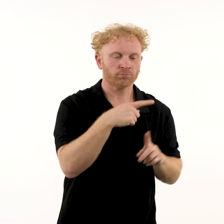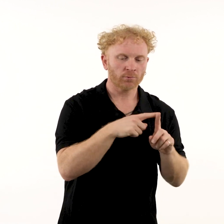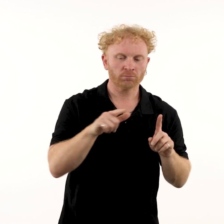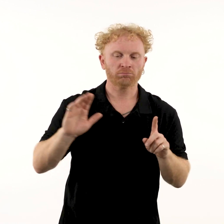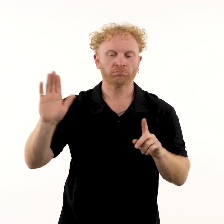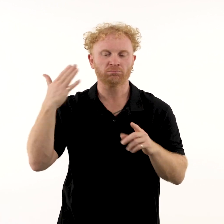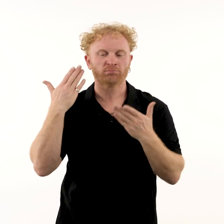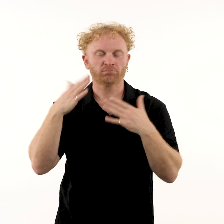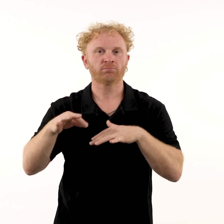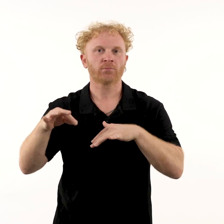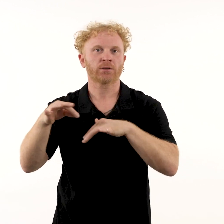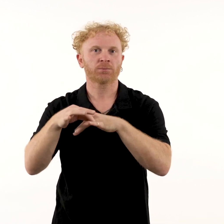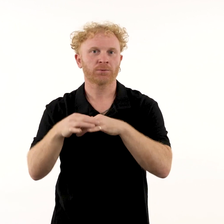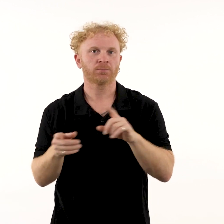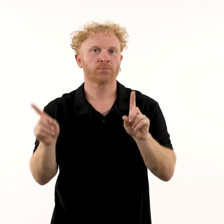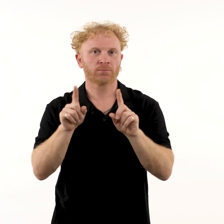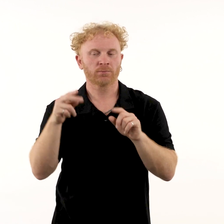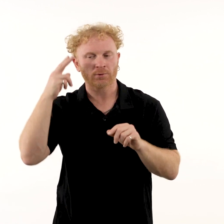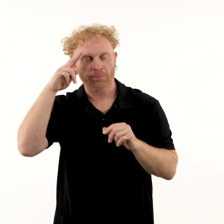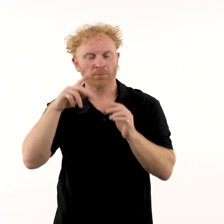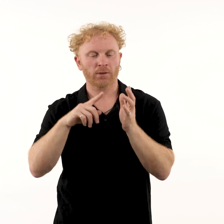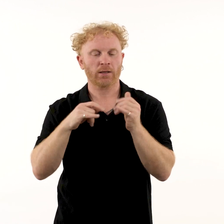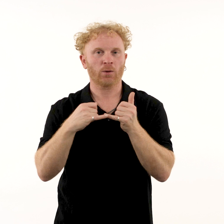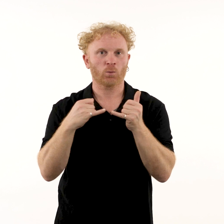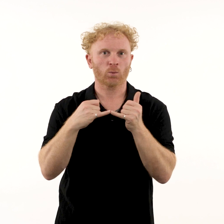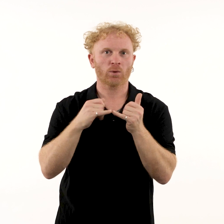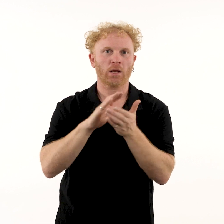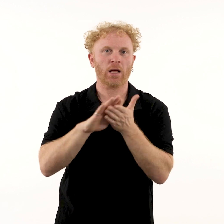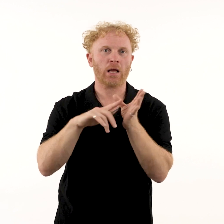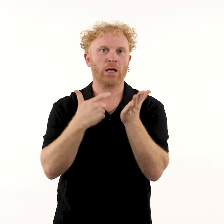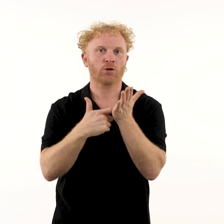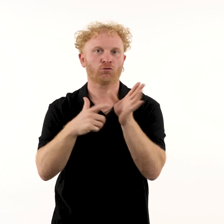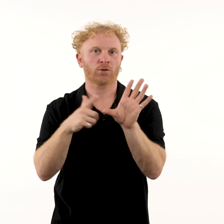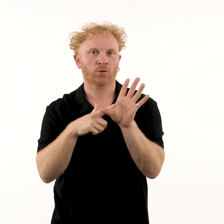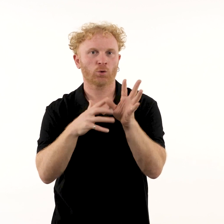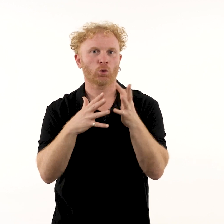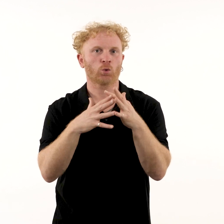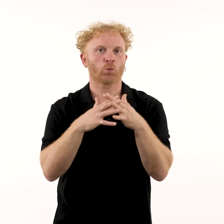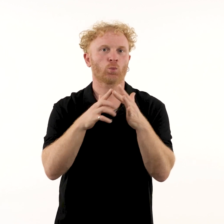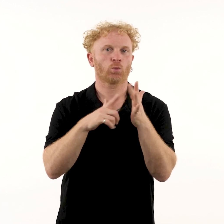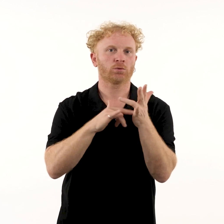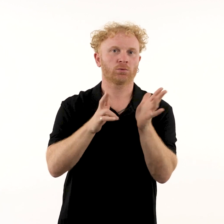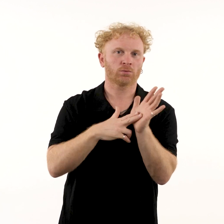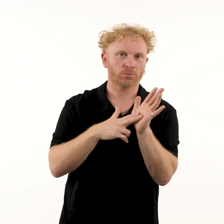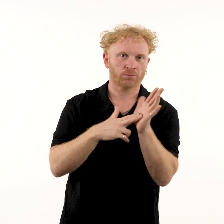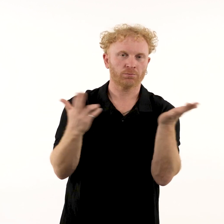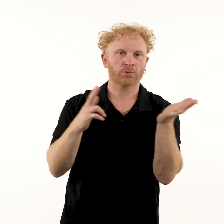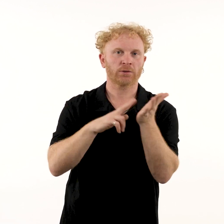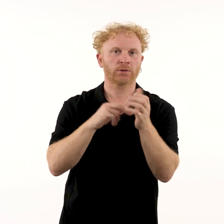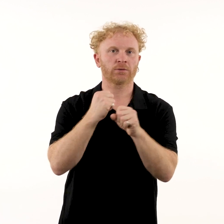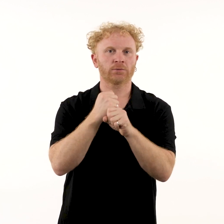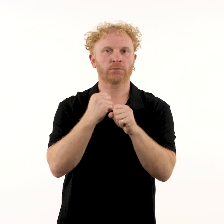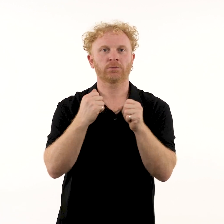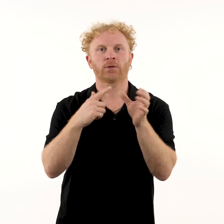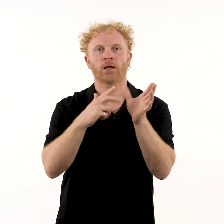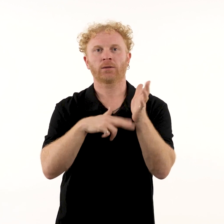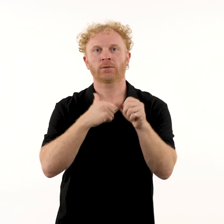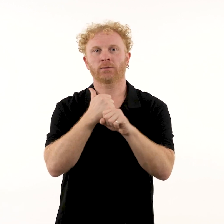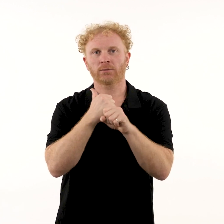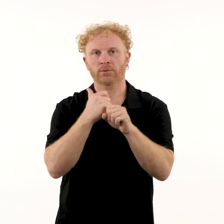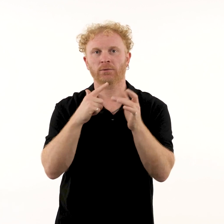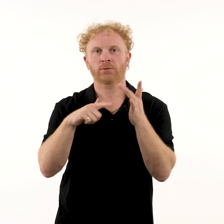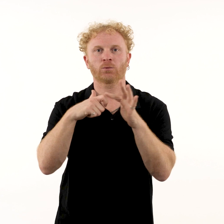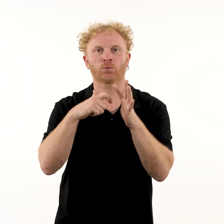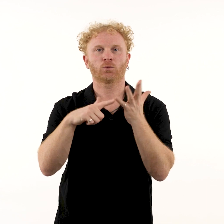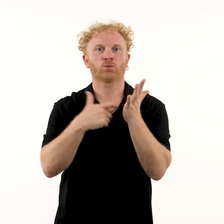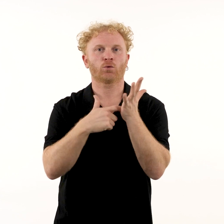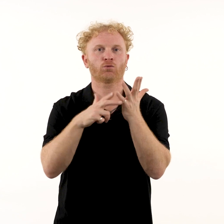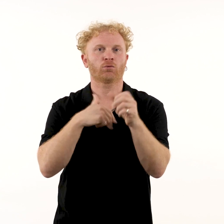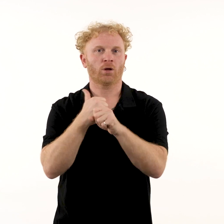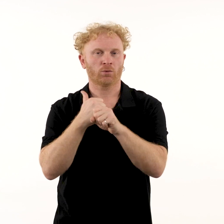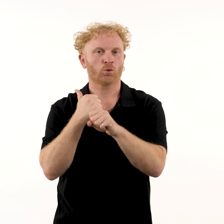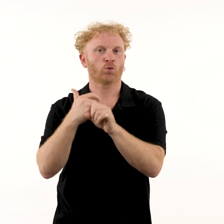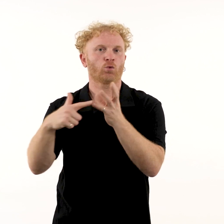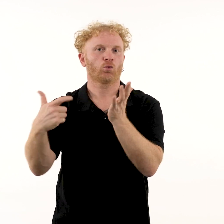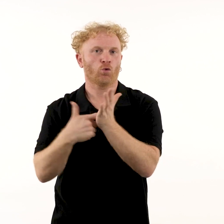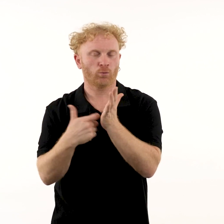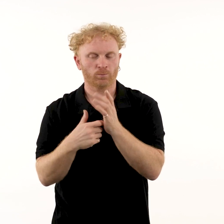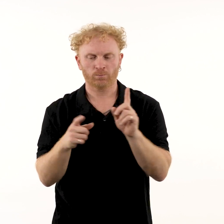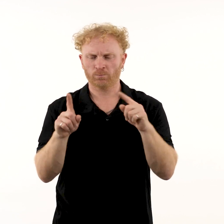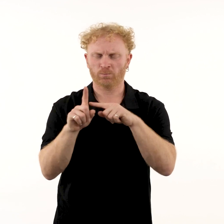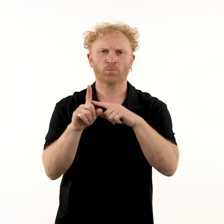She and her late husband, Uncle Harry Wilson (Ngangikurrunggurr),